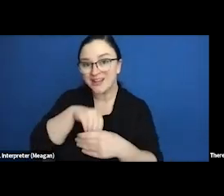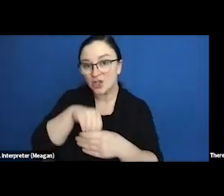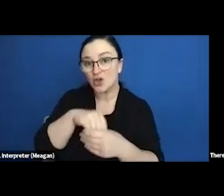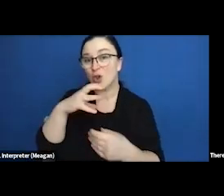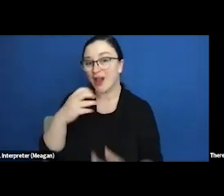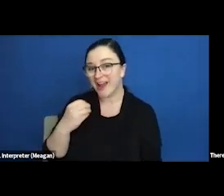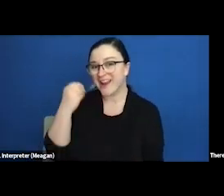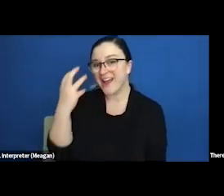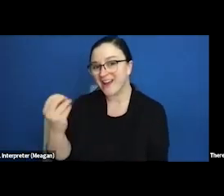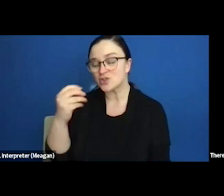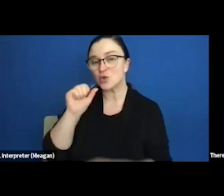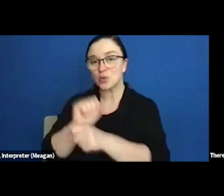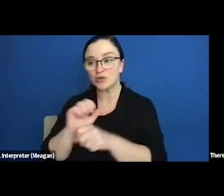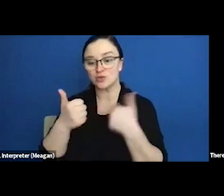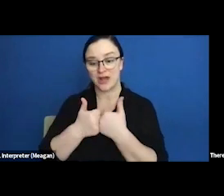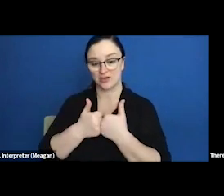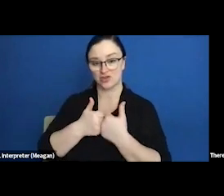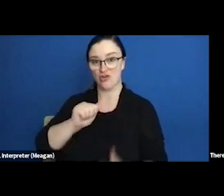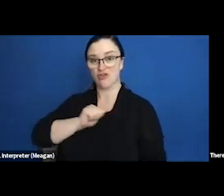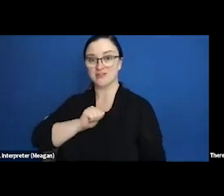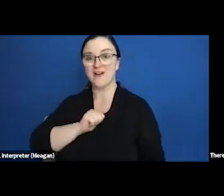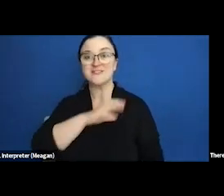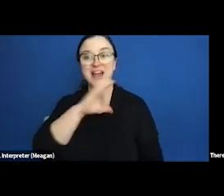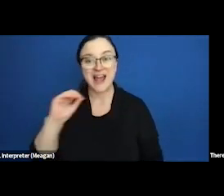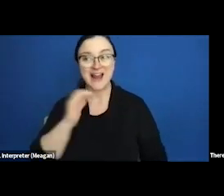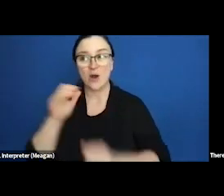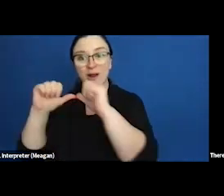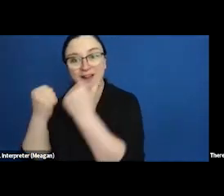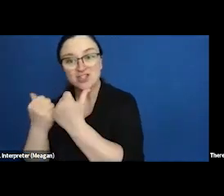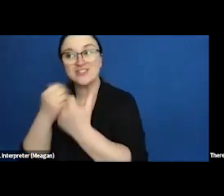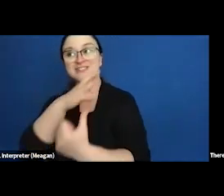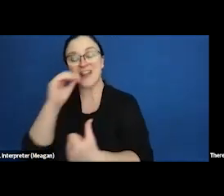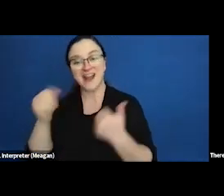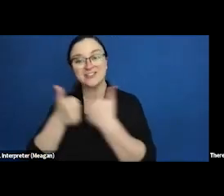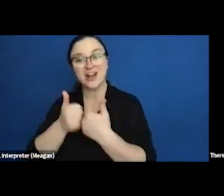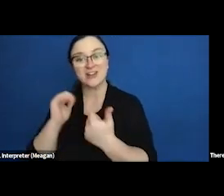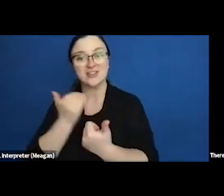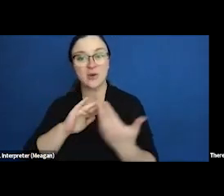to both challenge that within ourselves, but also within our agencies and within our communities, we can end up